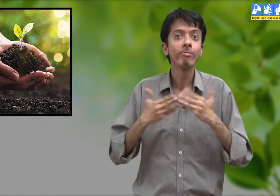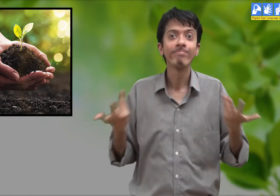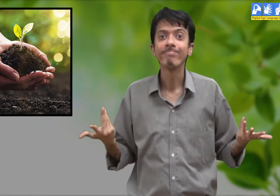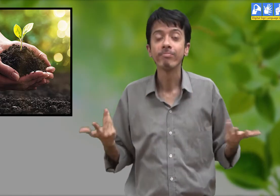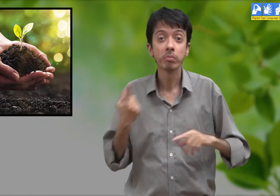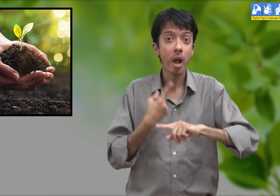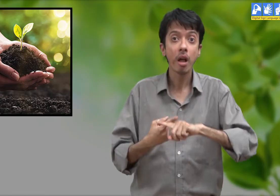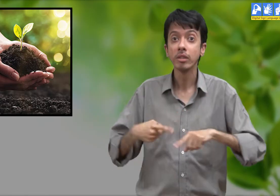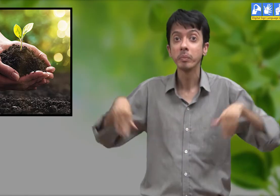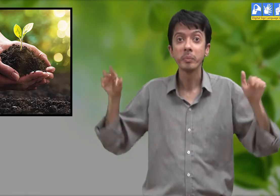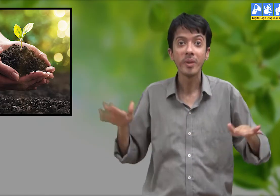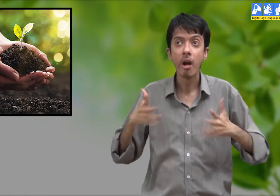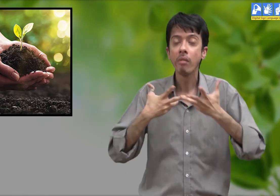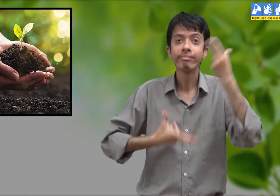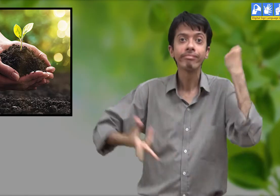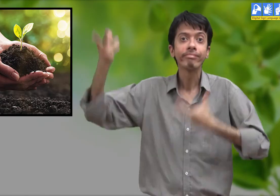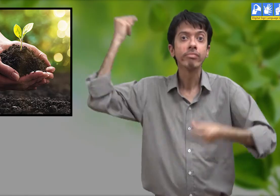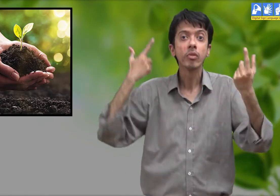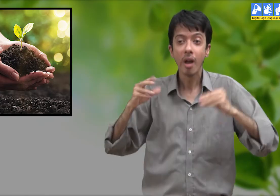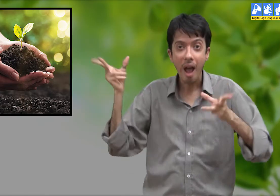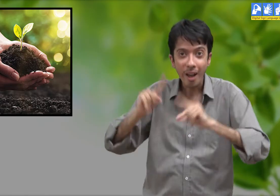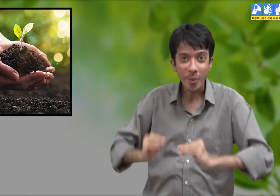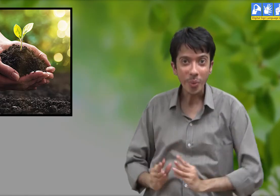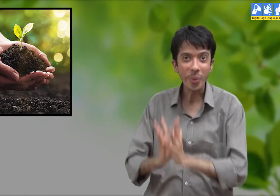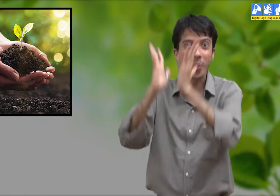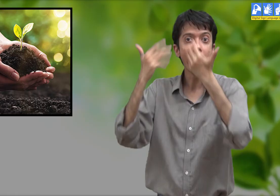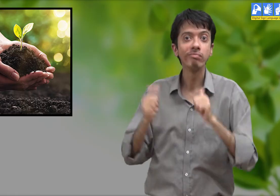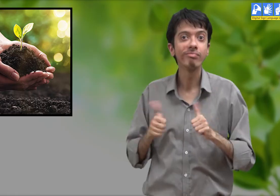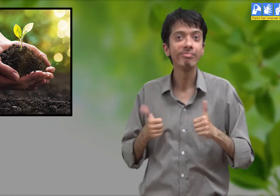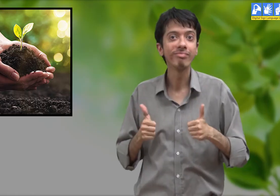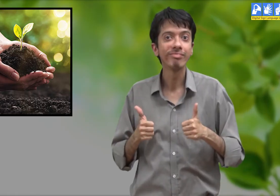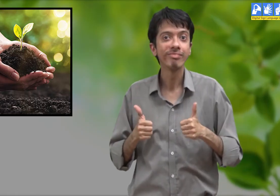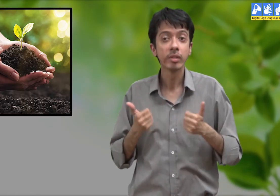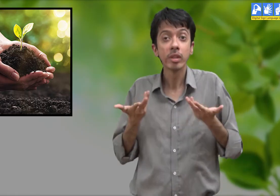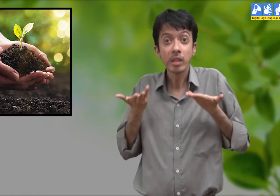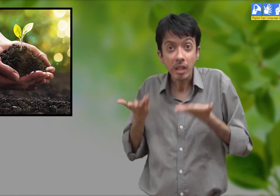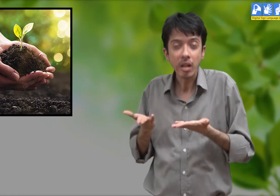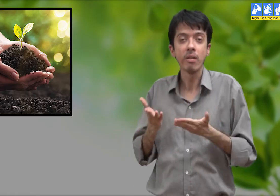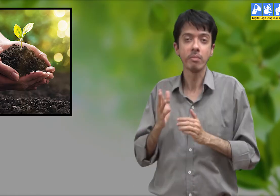For wildlife this can mean loss of shelter, food sources and migration routes.